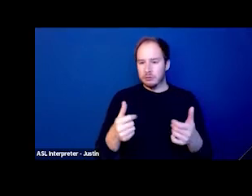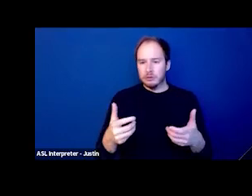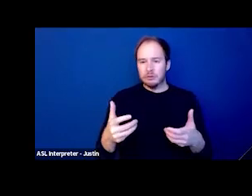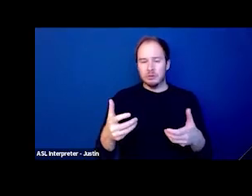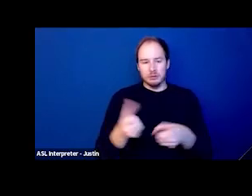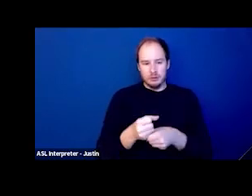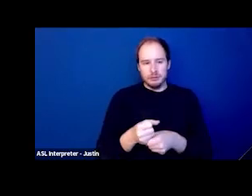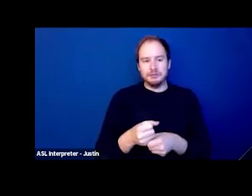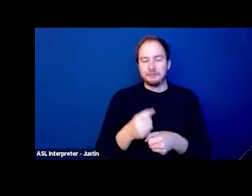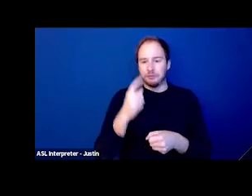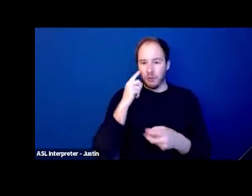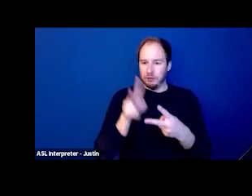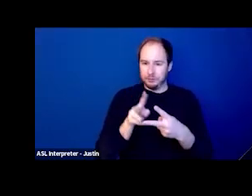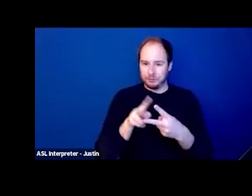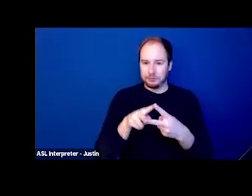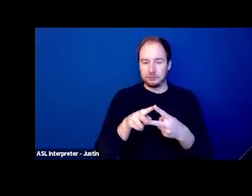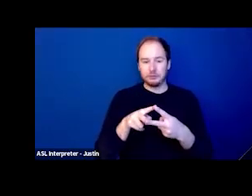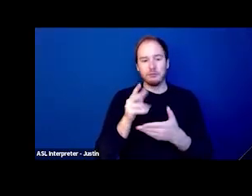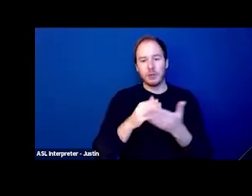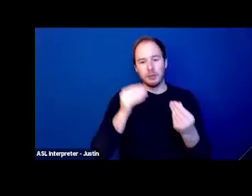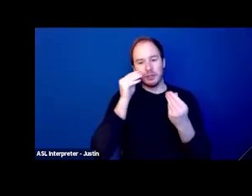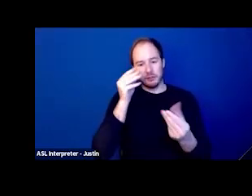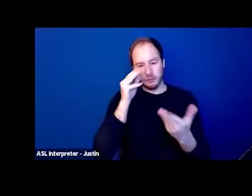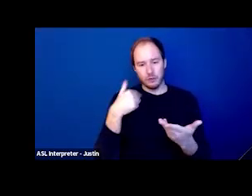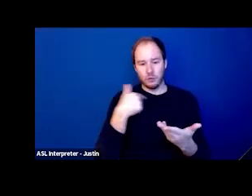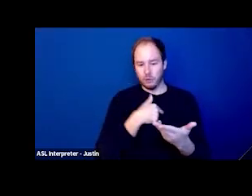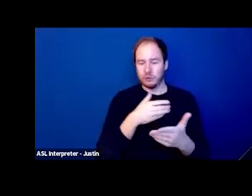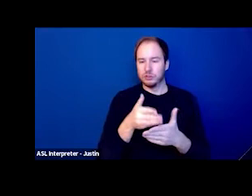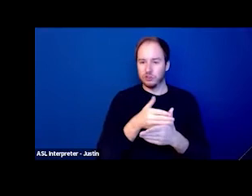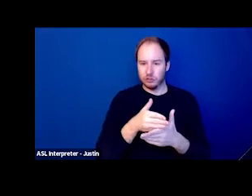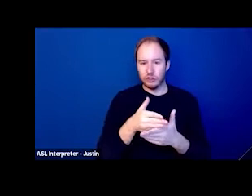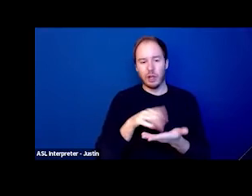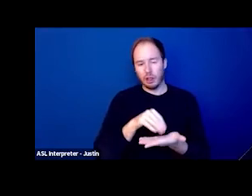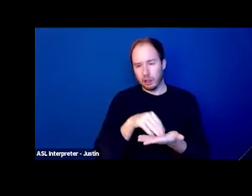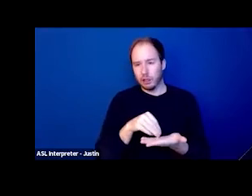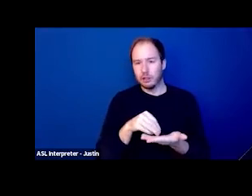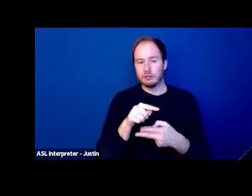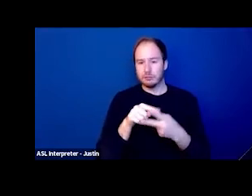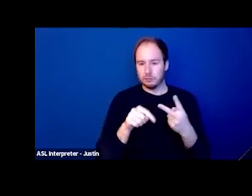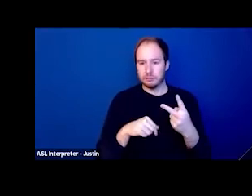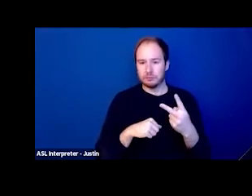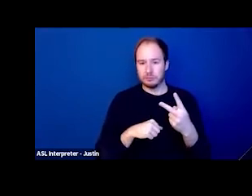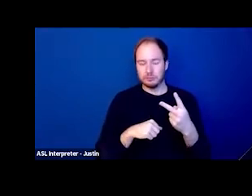and provide a quick recap of some of the information shared and the lessons learned from those first two sessions.